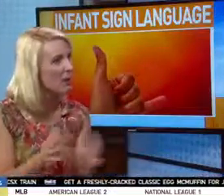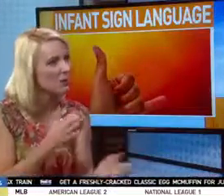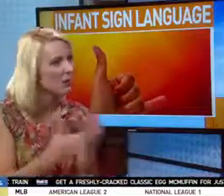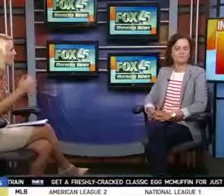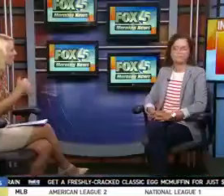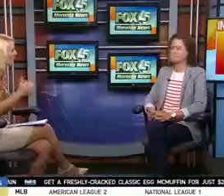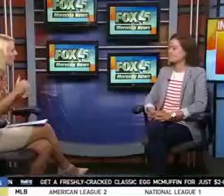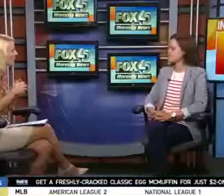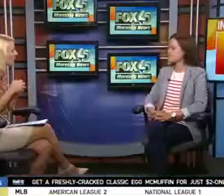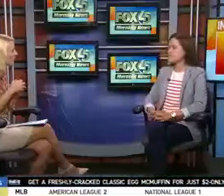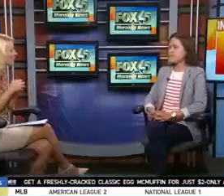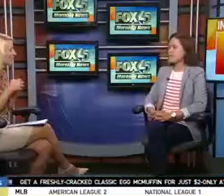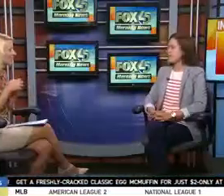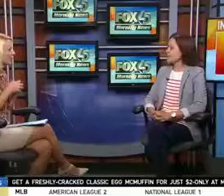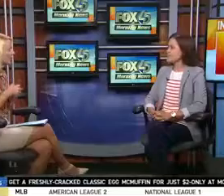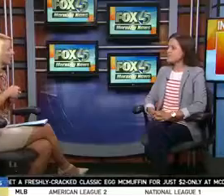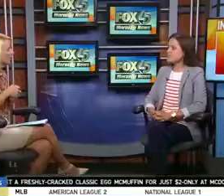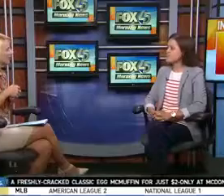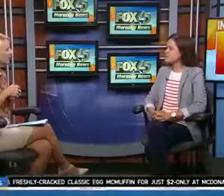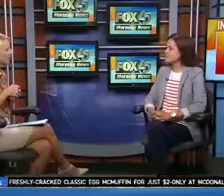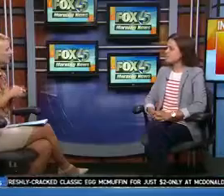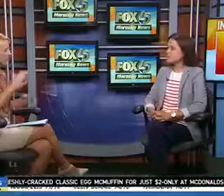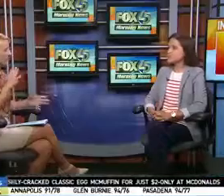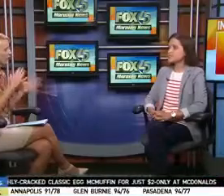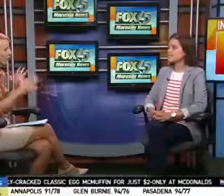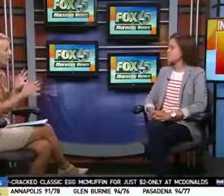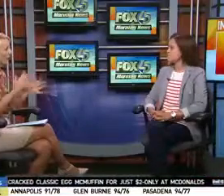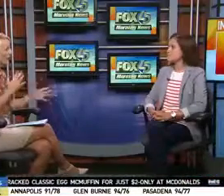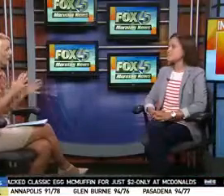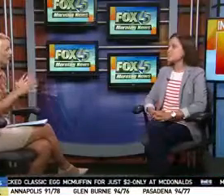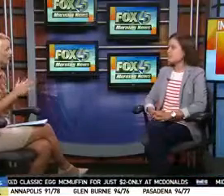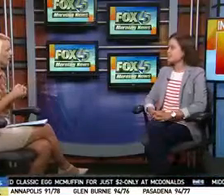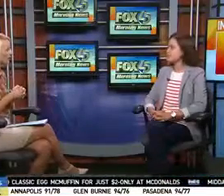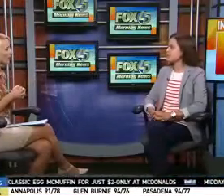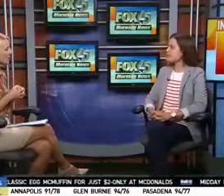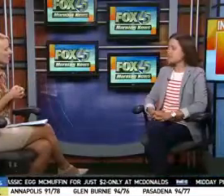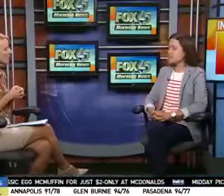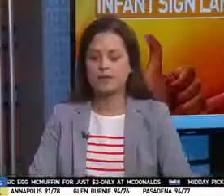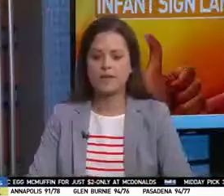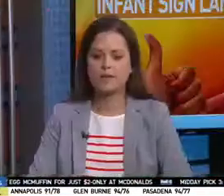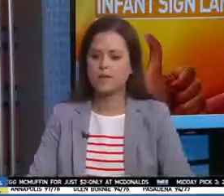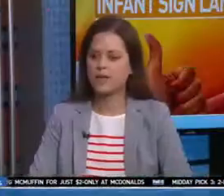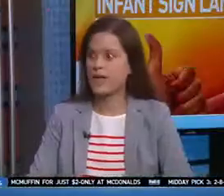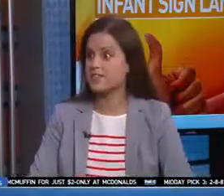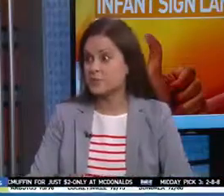Do we want to correct those, or? It doesn't need to be perfect. As long as they're communicating. Yup. As long as they're communicating.